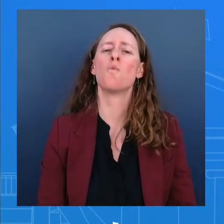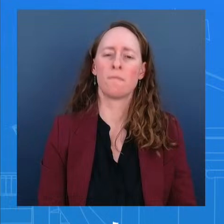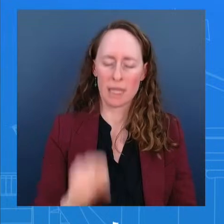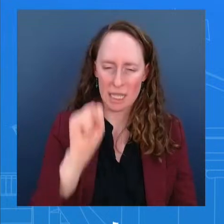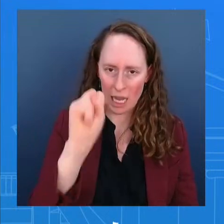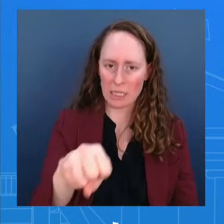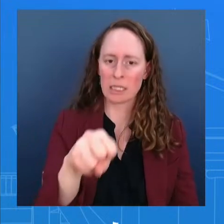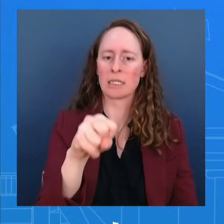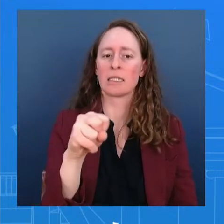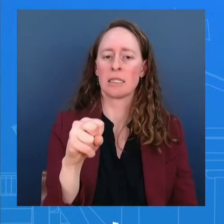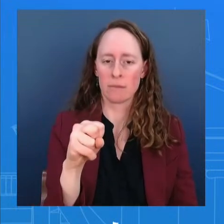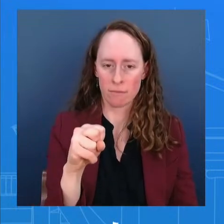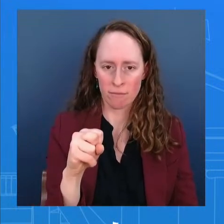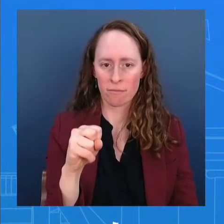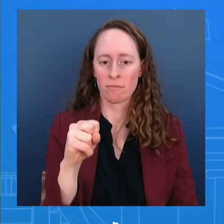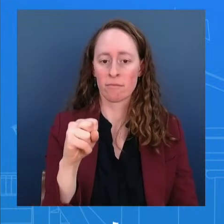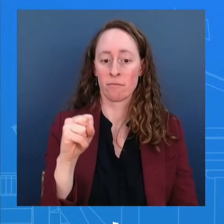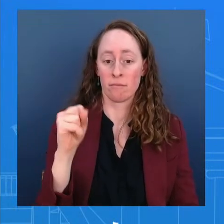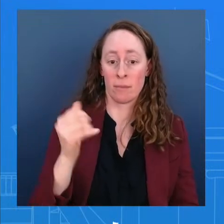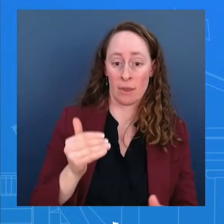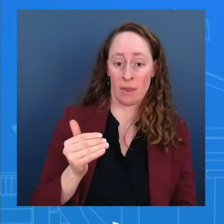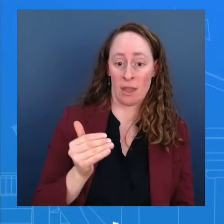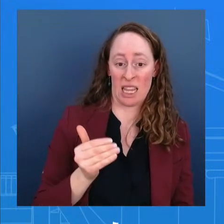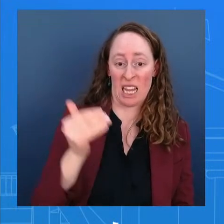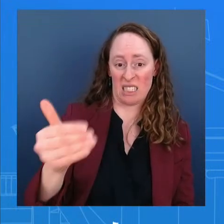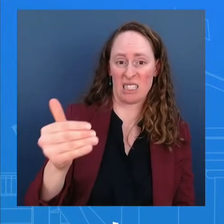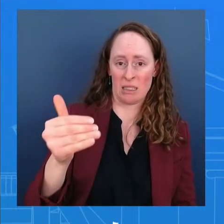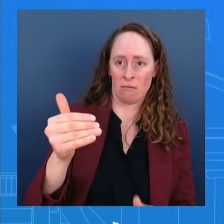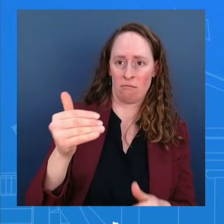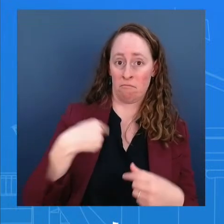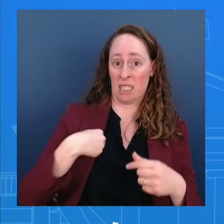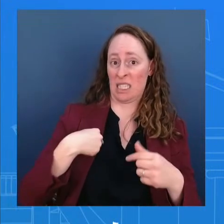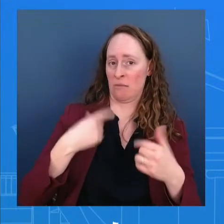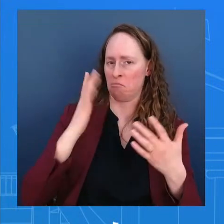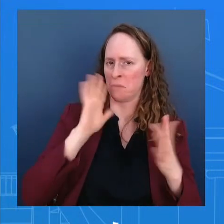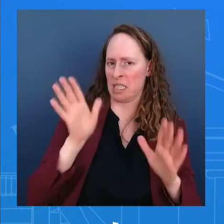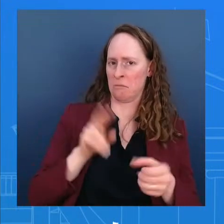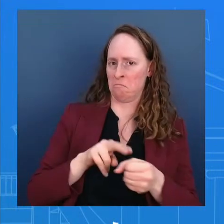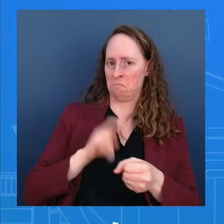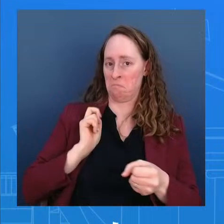one of the things that he’s asked a lot of questions about are the investments in infrastructure --